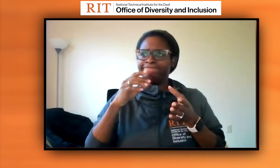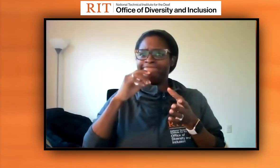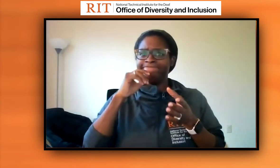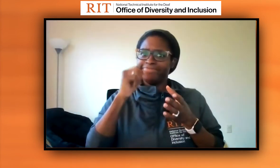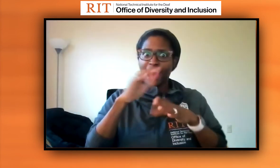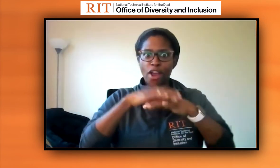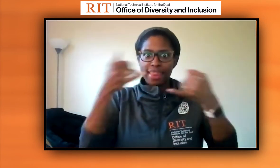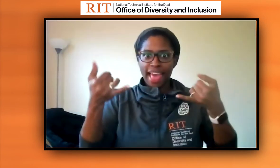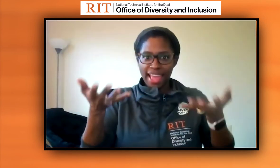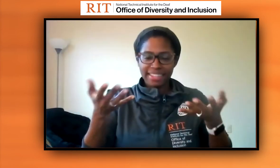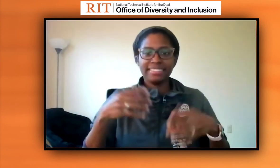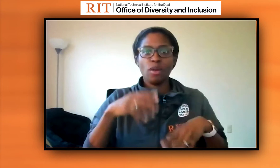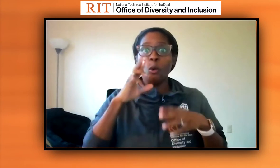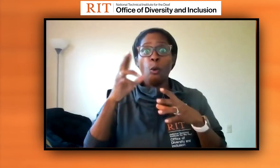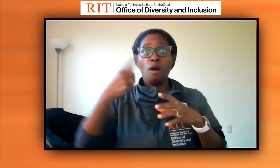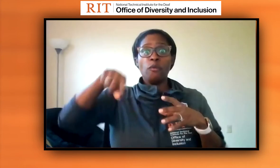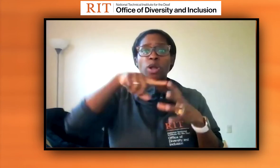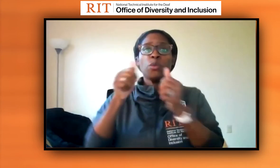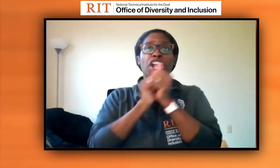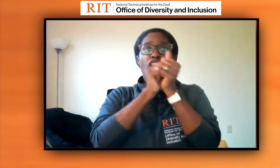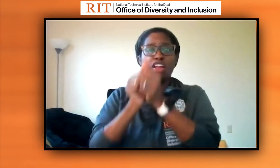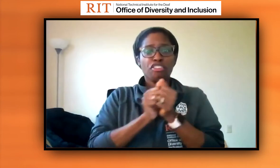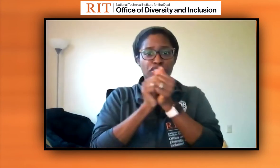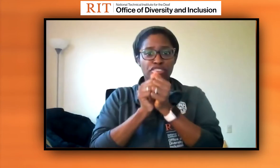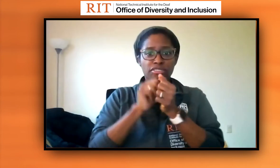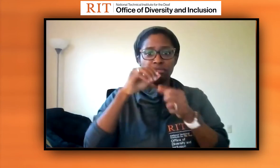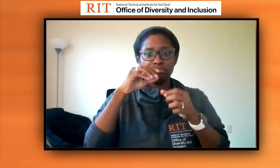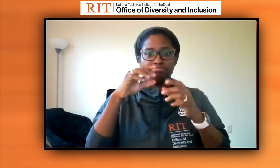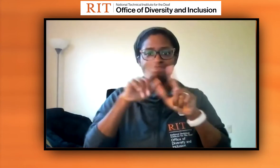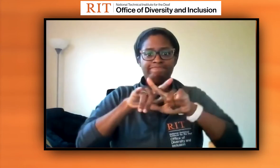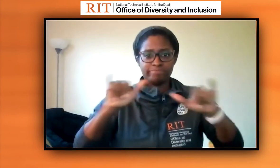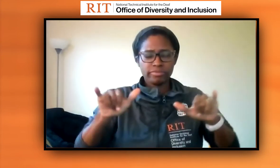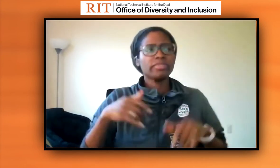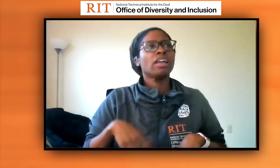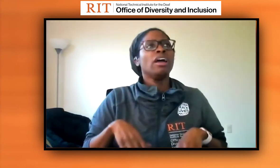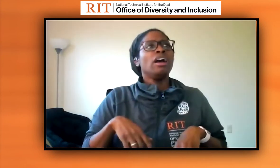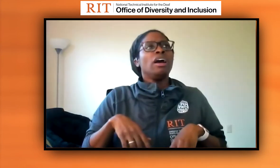So, if you're in person, not online, we have a sense of belonging and togetherness.